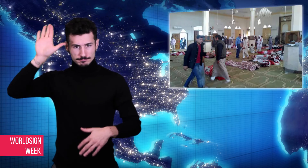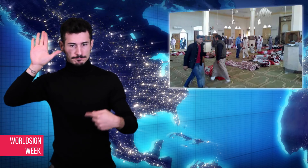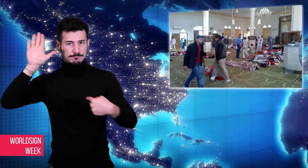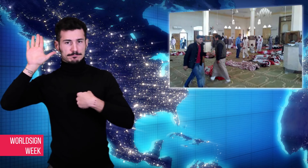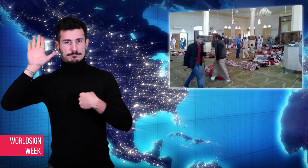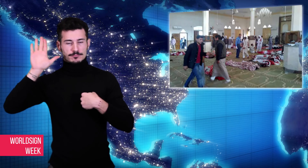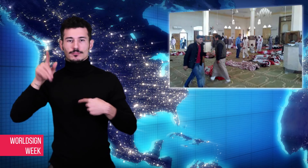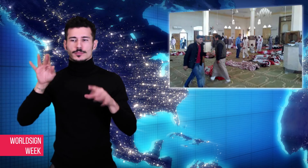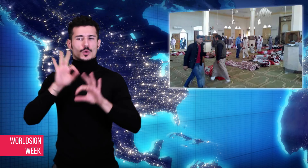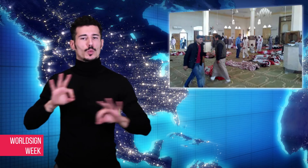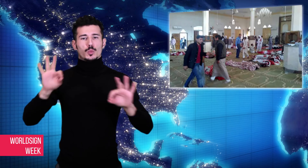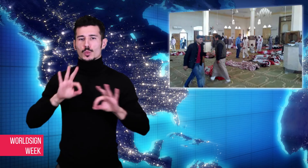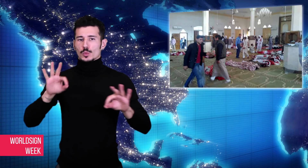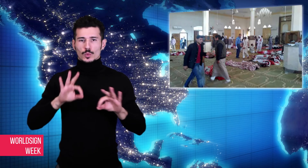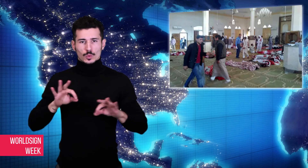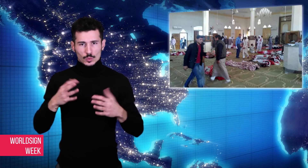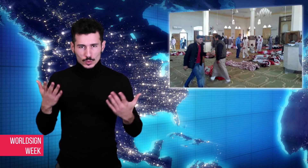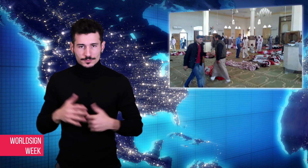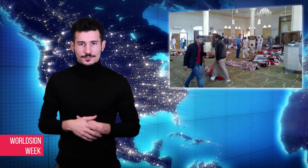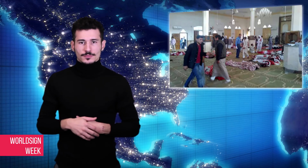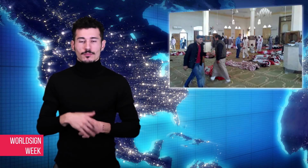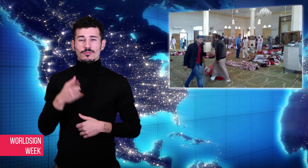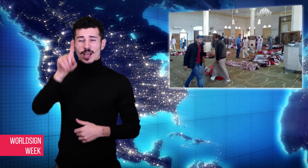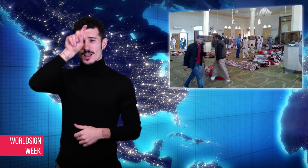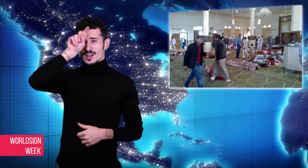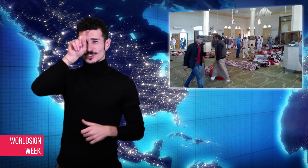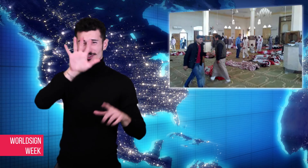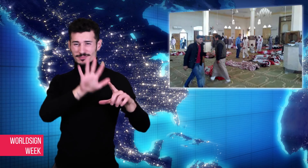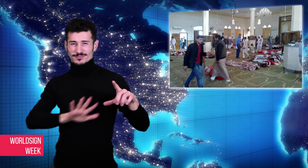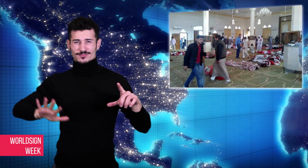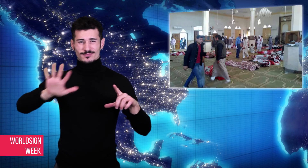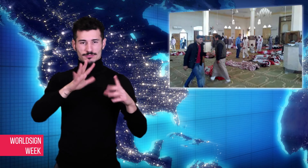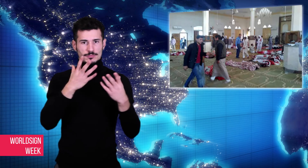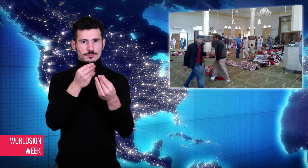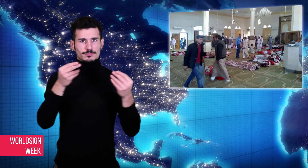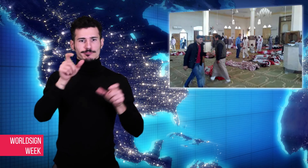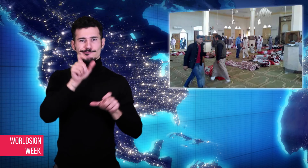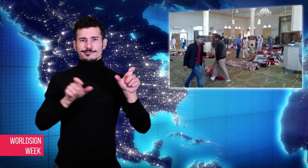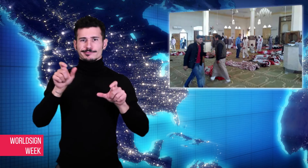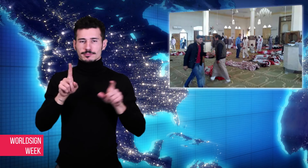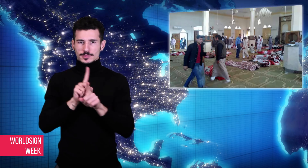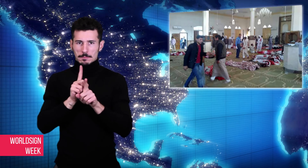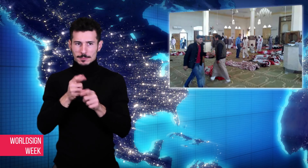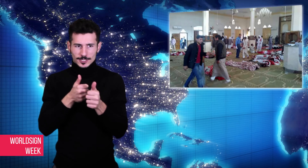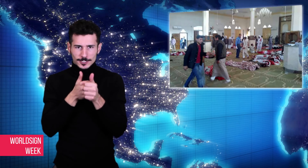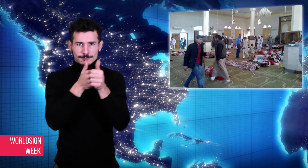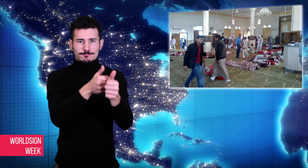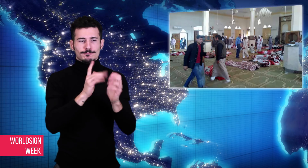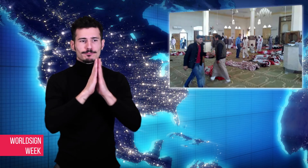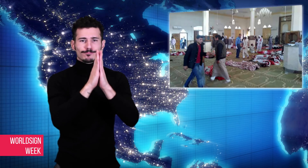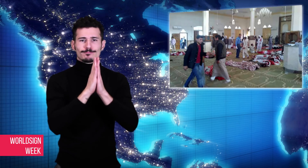attack although no one has claimed responsibility yet. Millions of